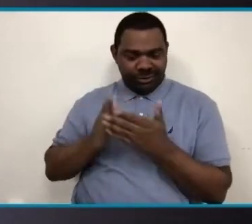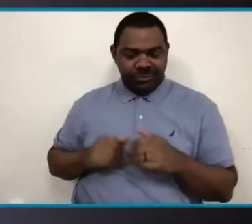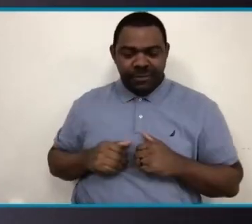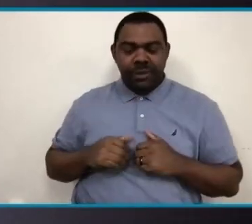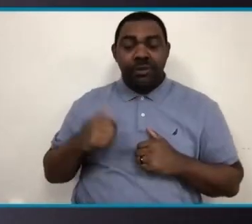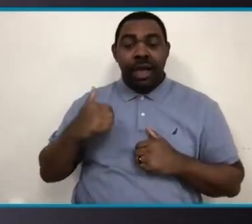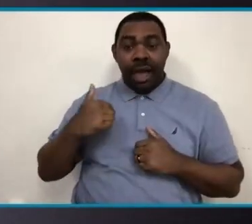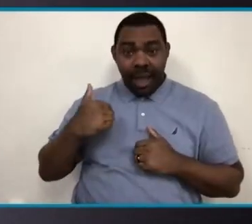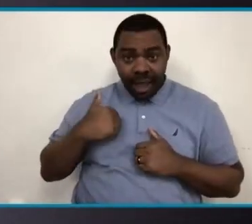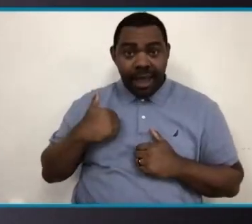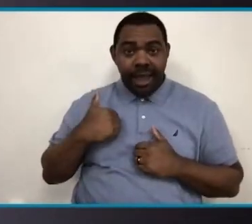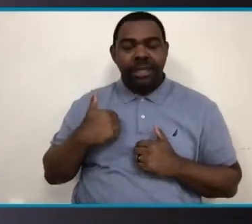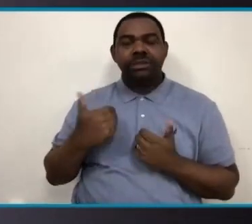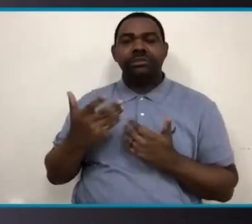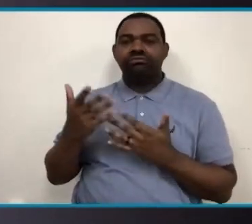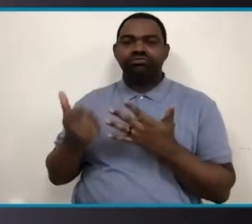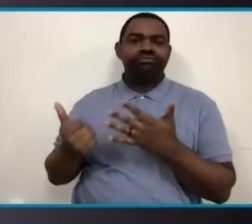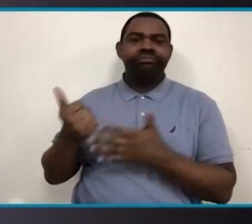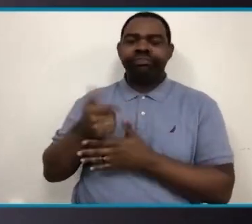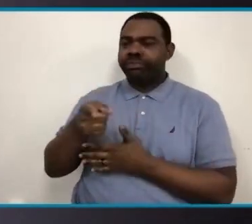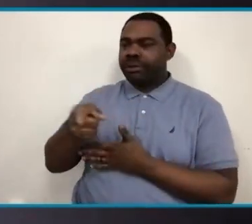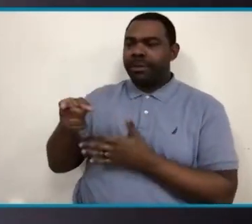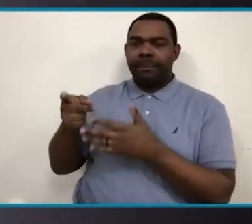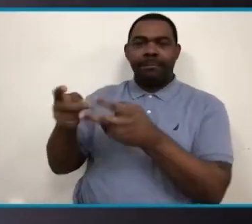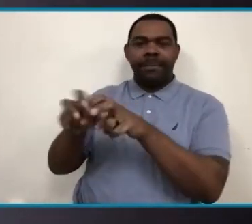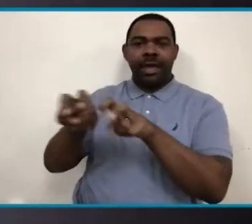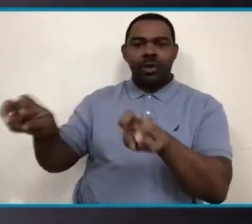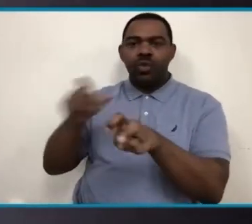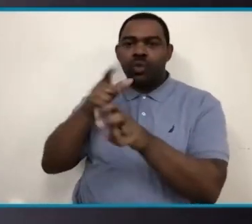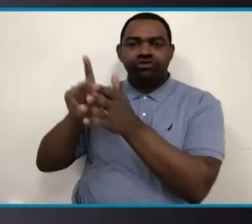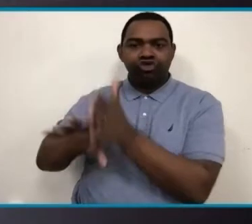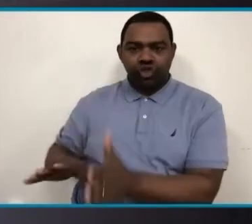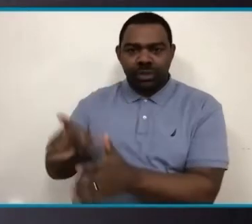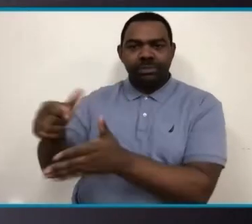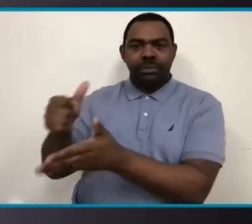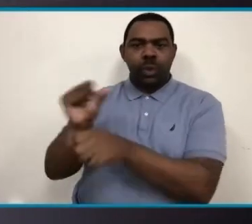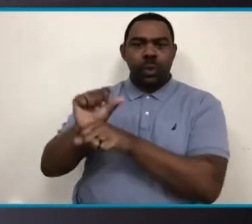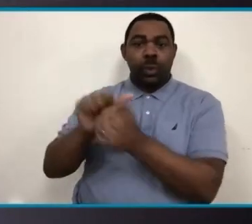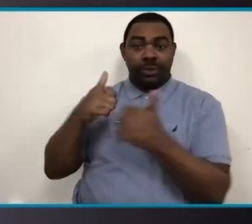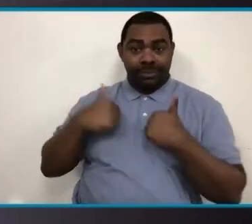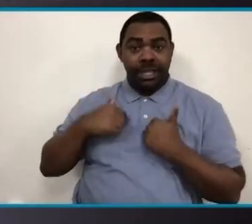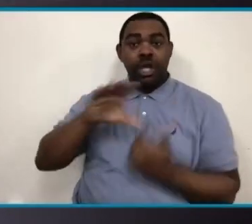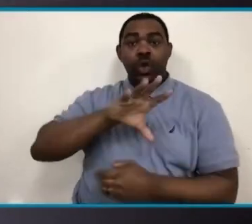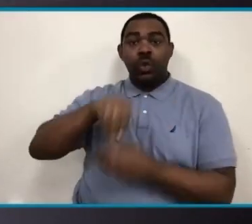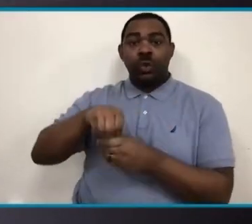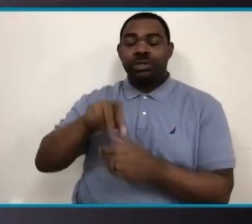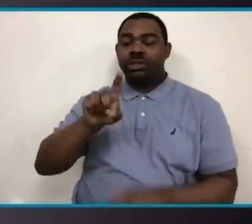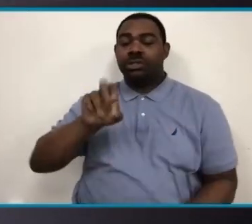working with me, including Dr. Bair who's a general internist and known as an investigator